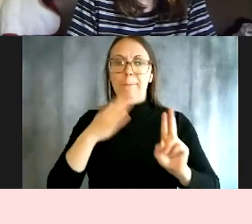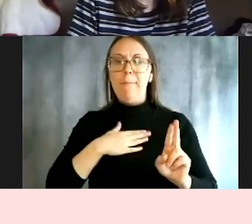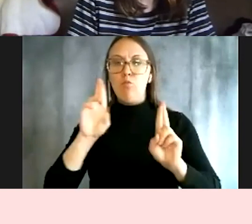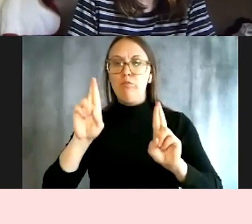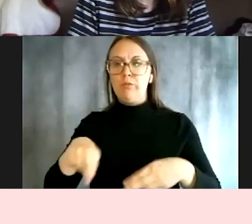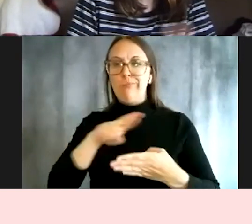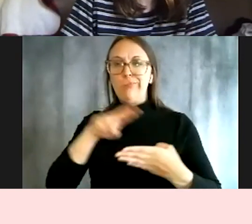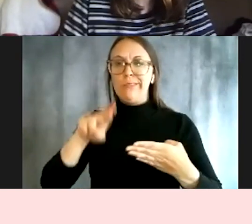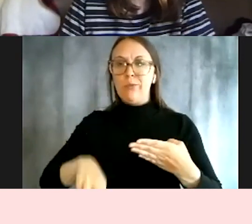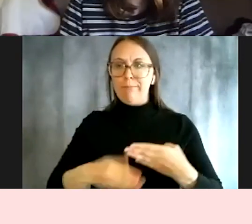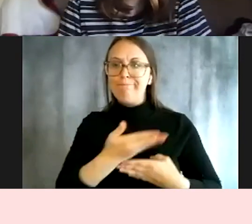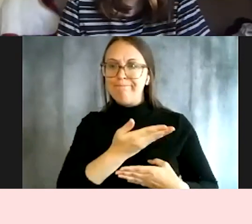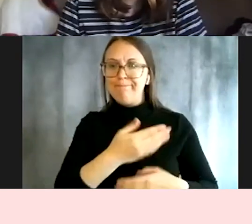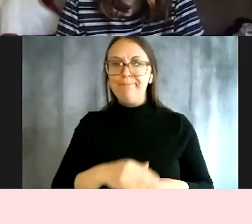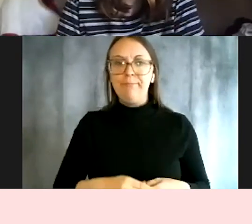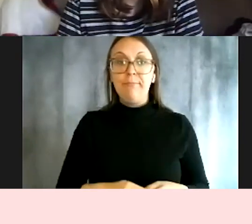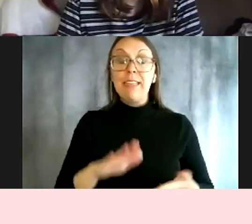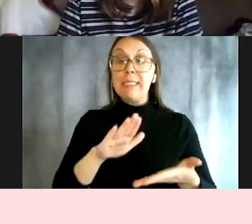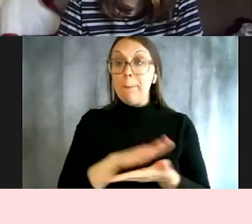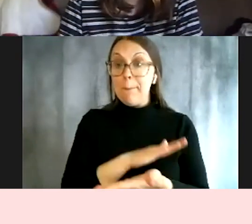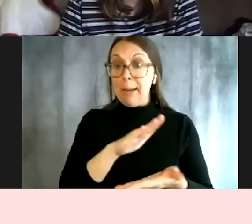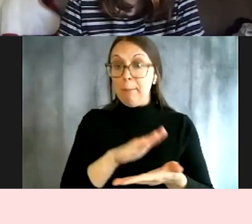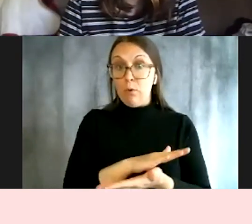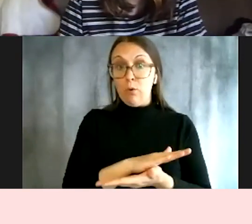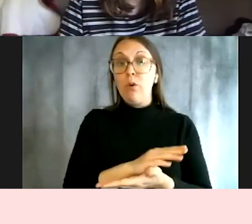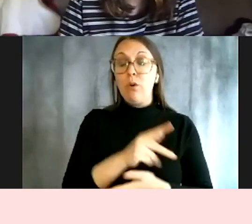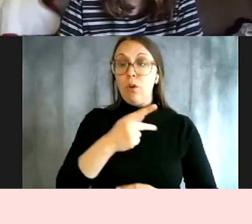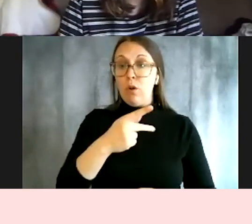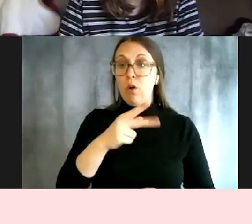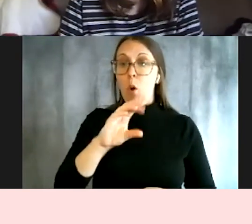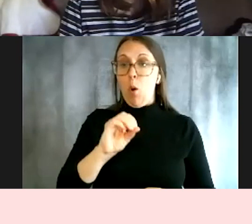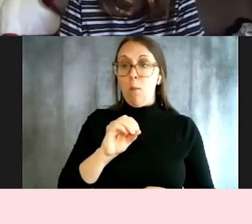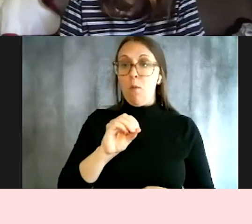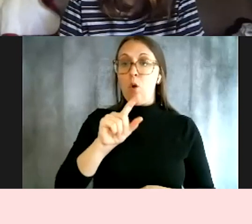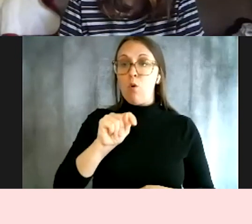and now this is a paper prototype um this is for that same project of class registration stuff,